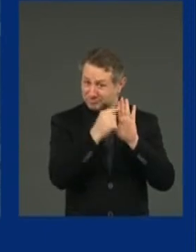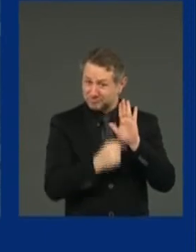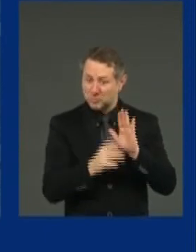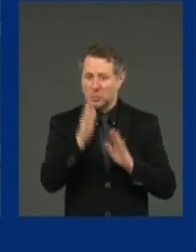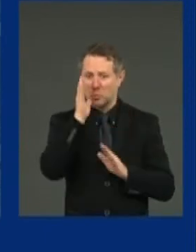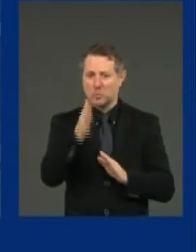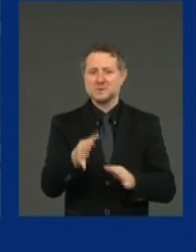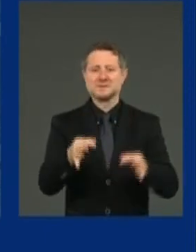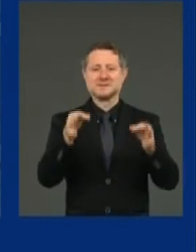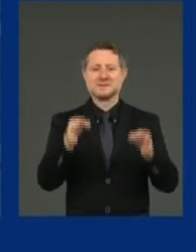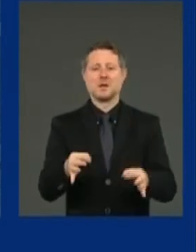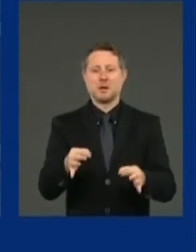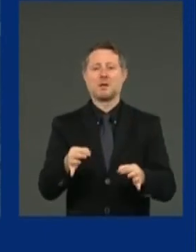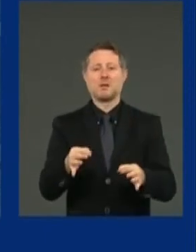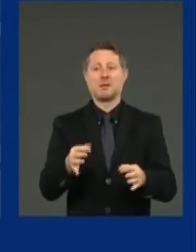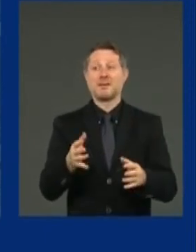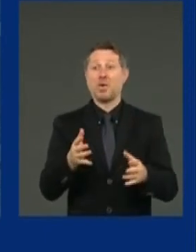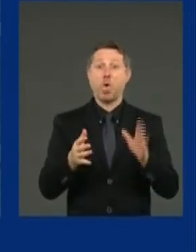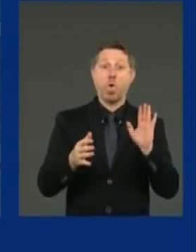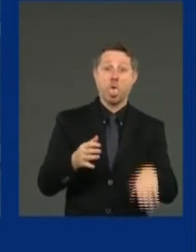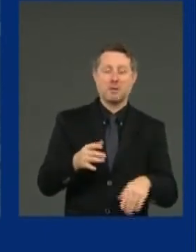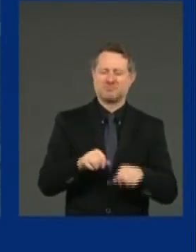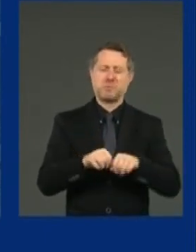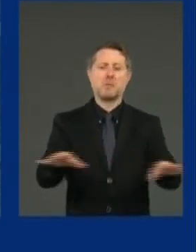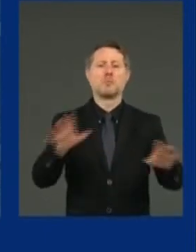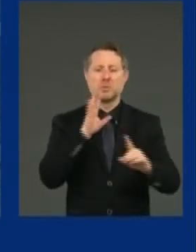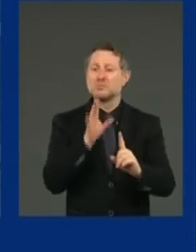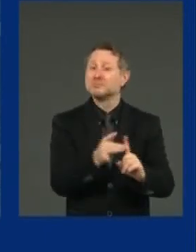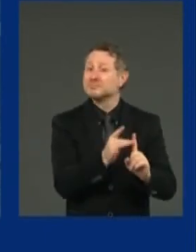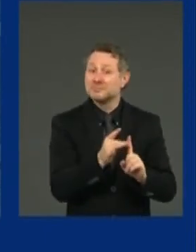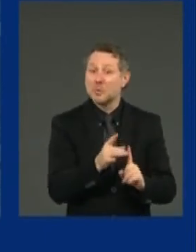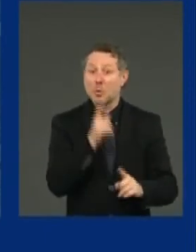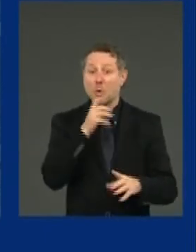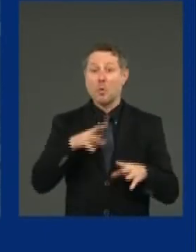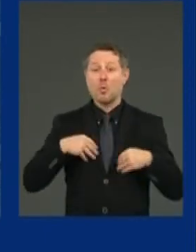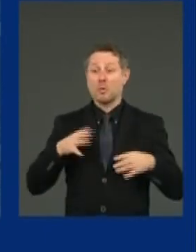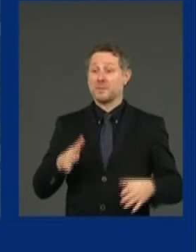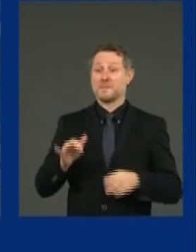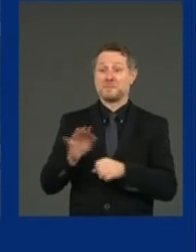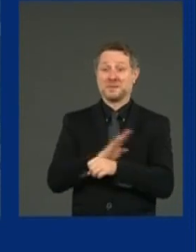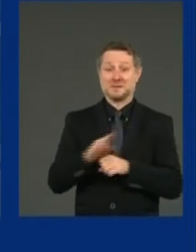HOW SCRUPULOUS THEY ARE IN FOLLOWING THOSE GUIDELINES WILL MATTER.